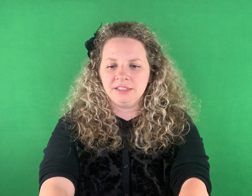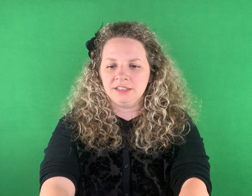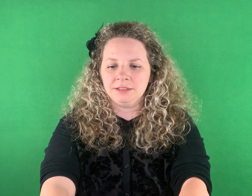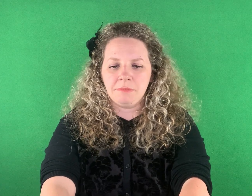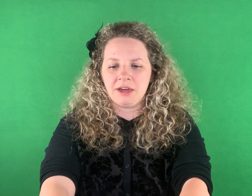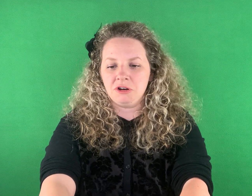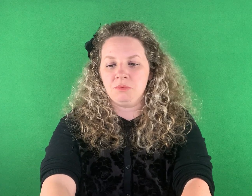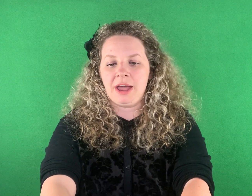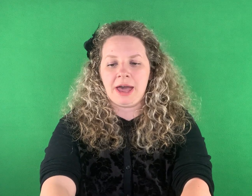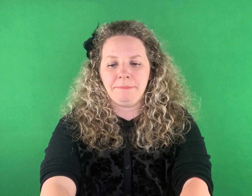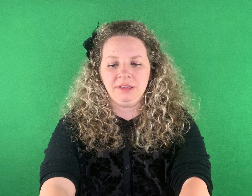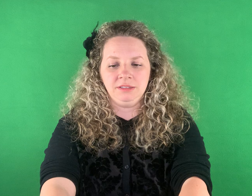DOESN’T MATTER WHAT HAPPENS